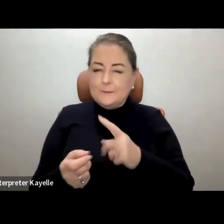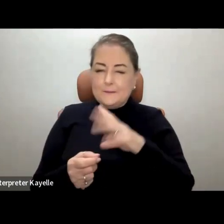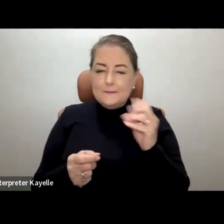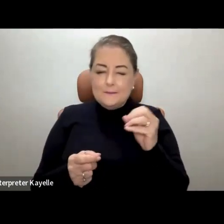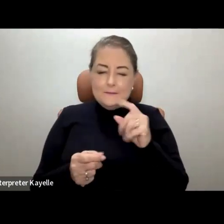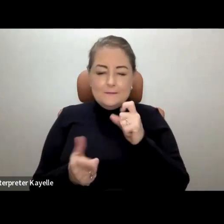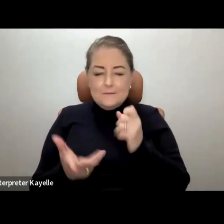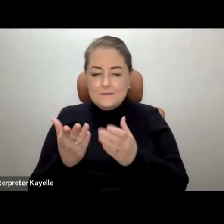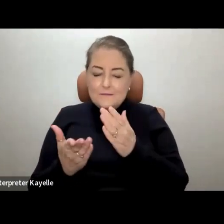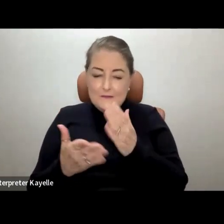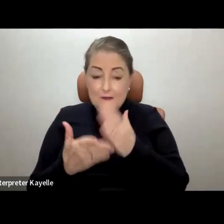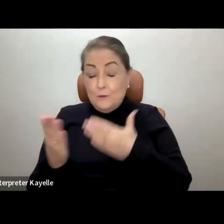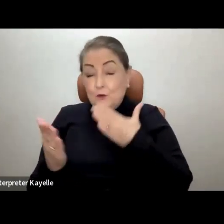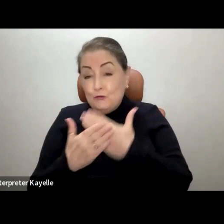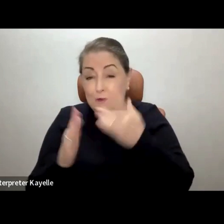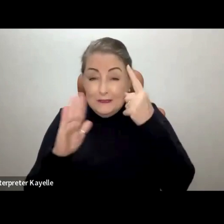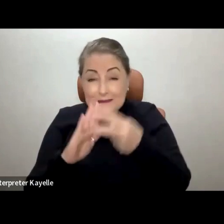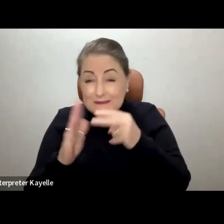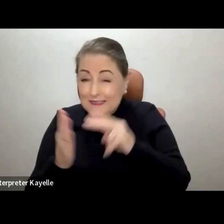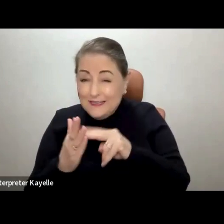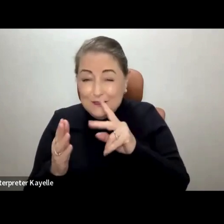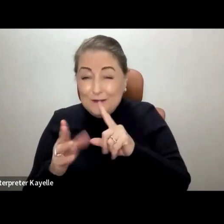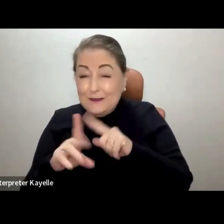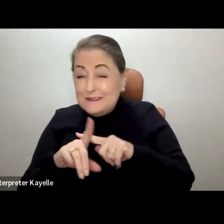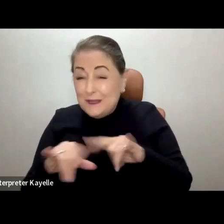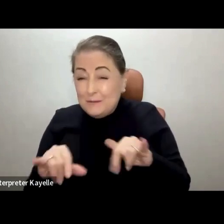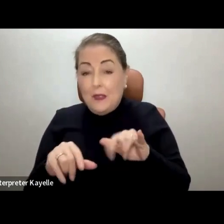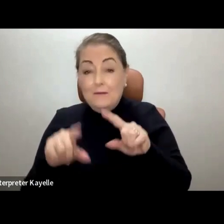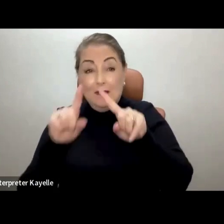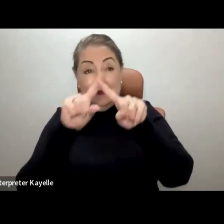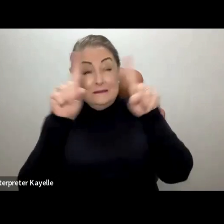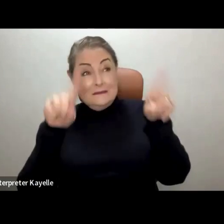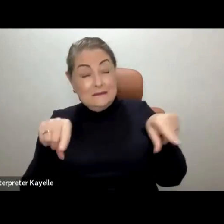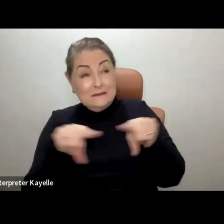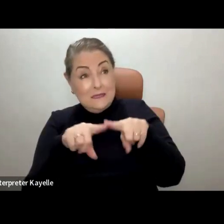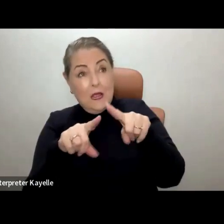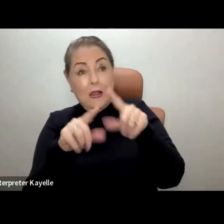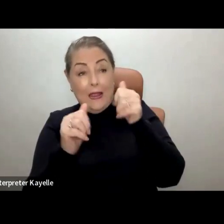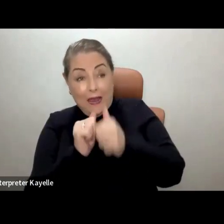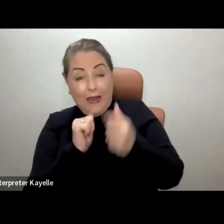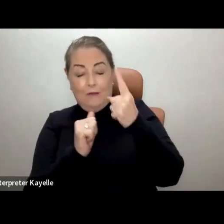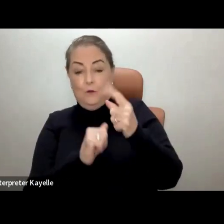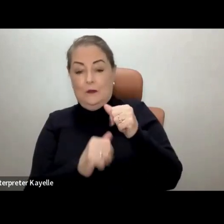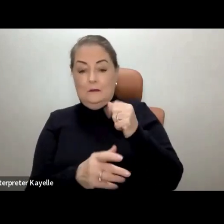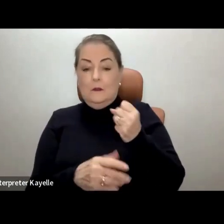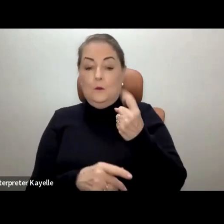be some good intentions there. But to have signage that is accessible to everyone. One of the additions that we added for